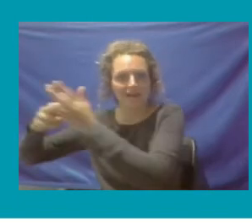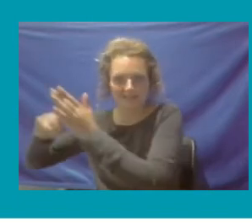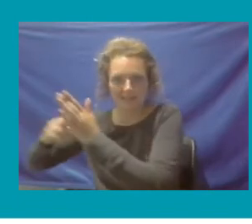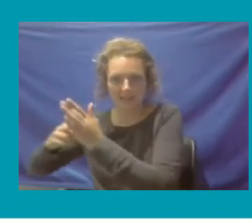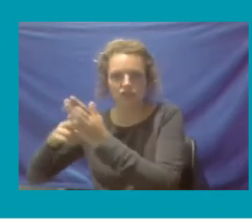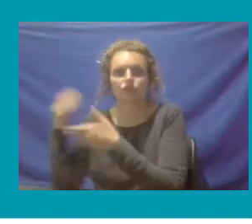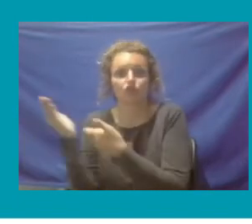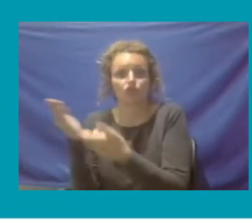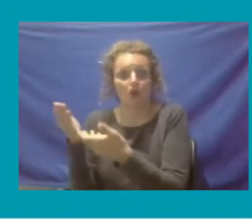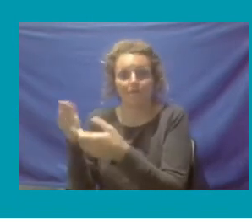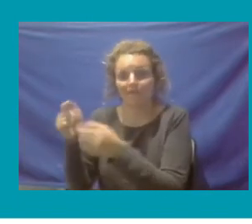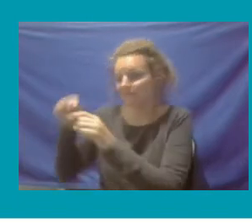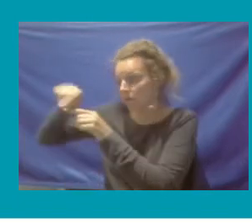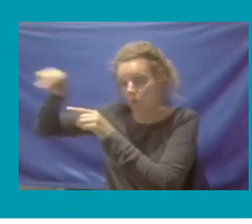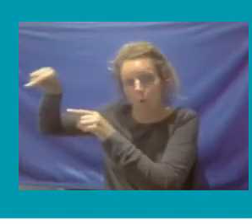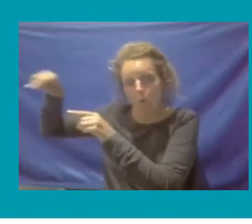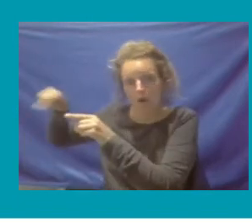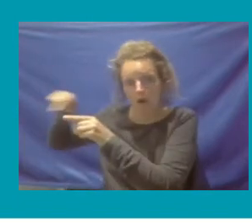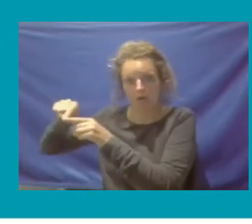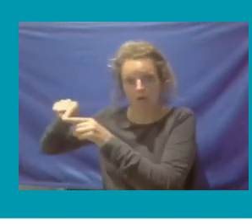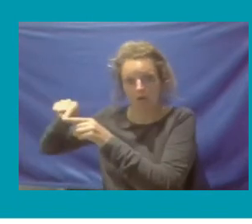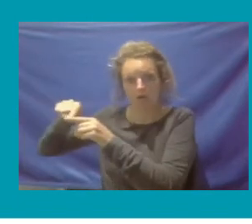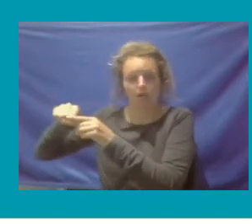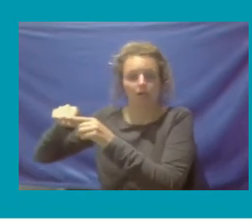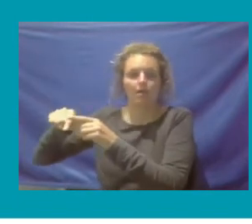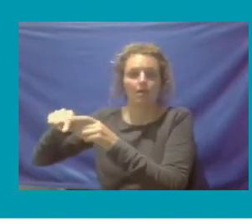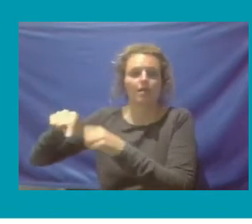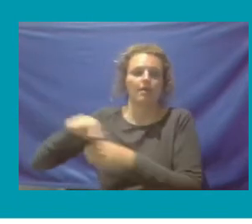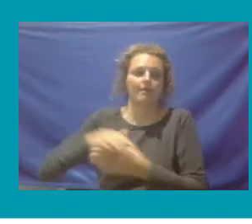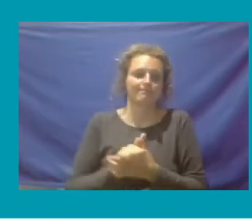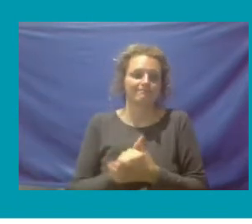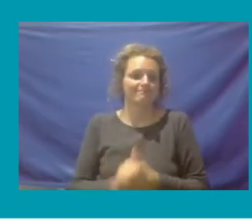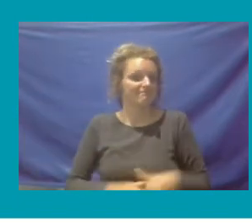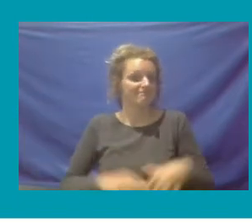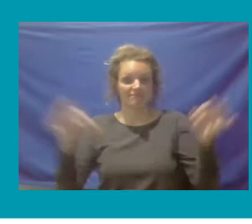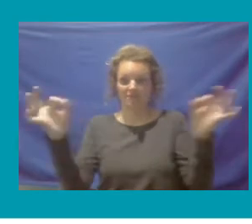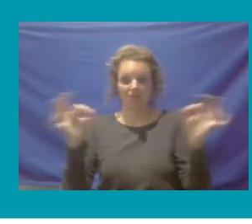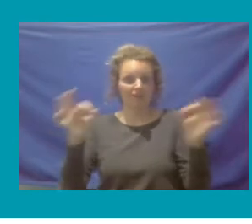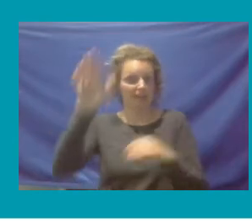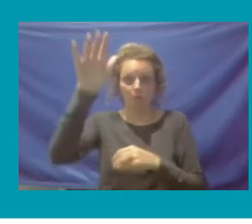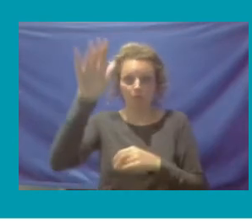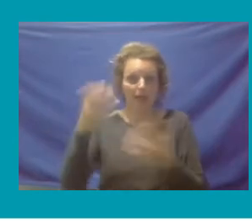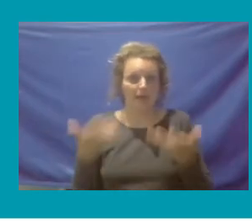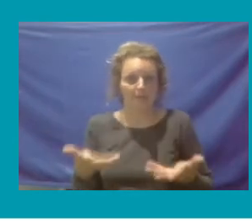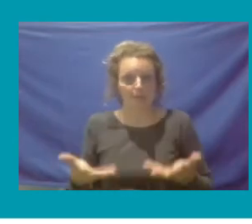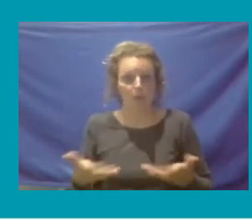service organisations that exist that people could search and find. There is nothing like that. We discovered we thought, well,